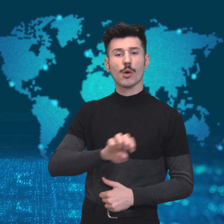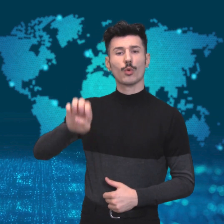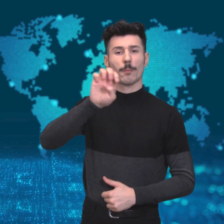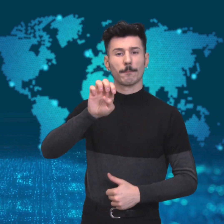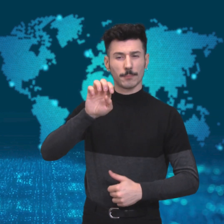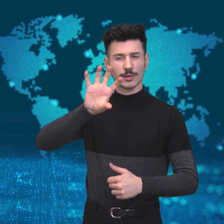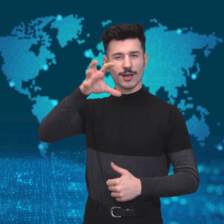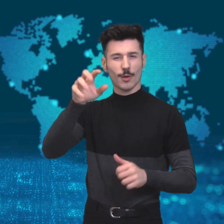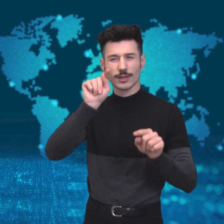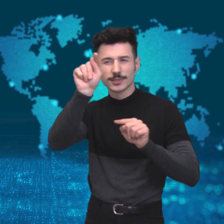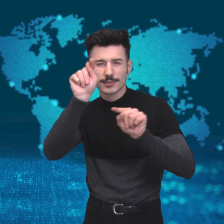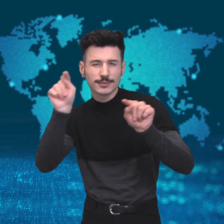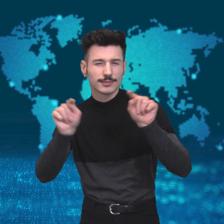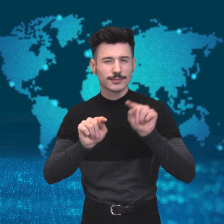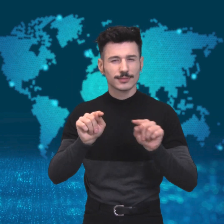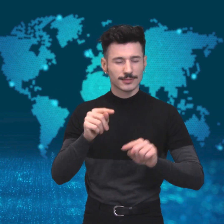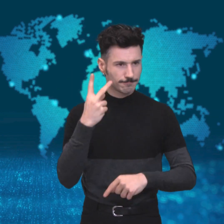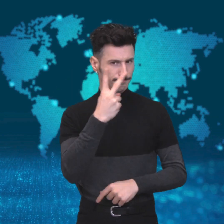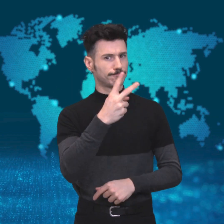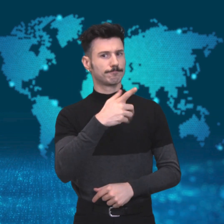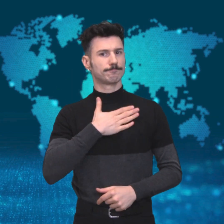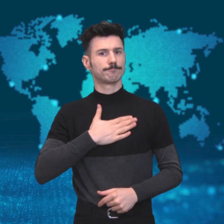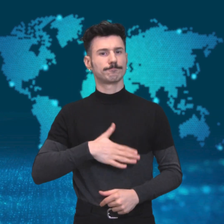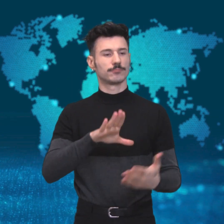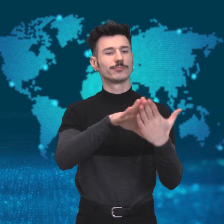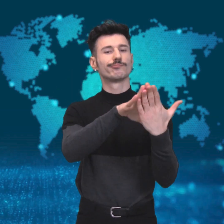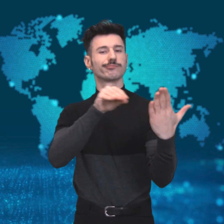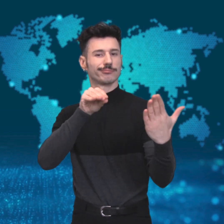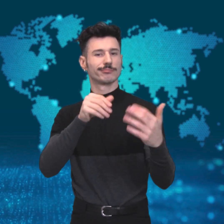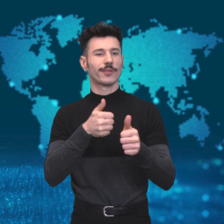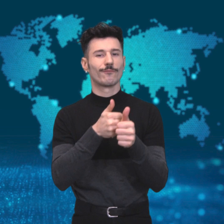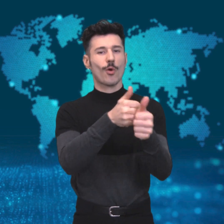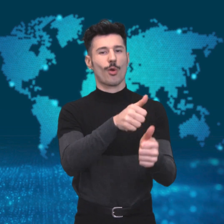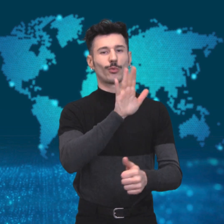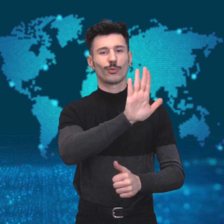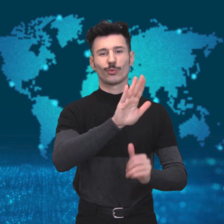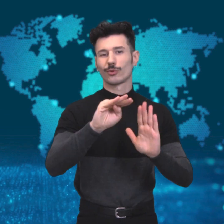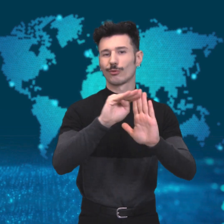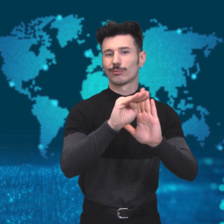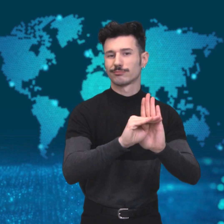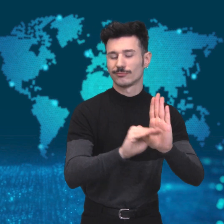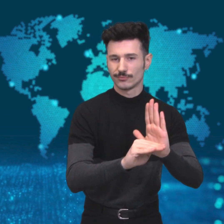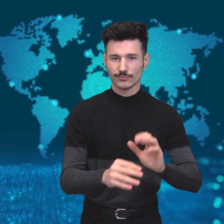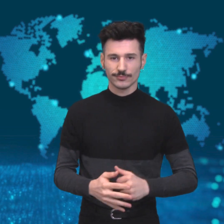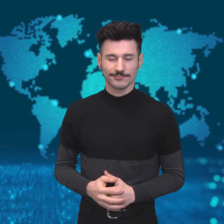Other countries in Europe are taking similar actions.